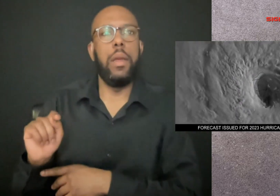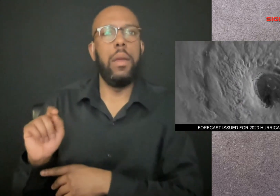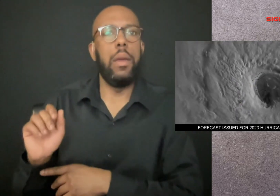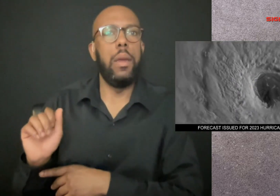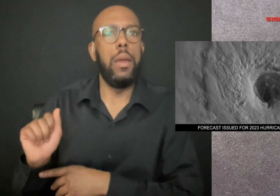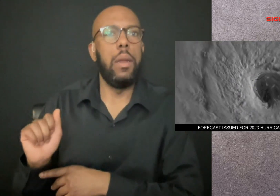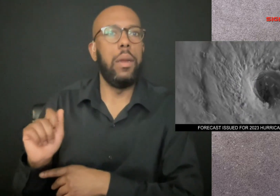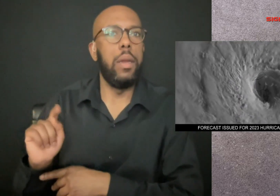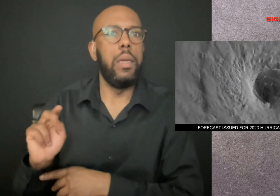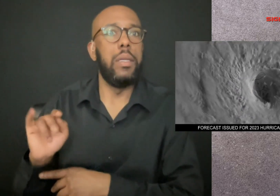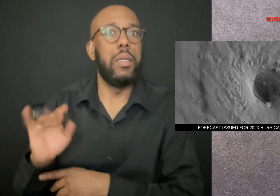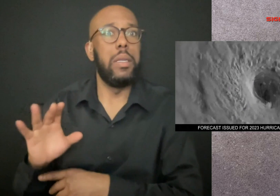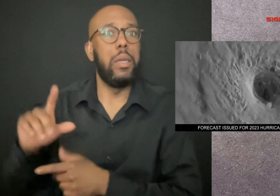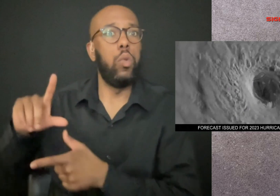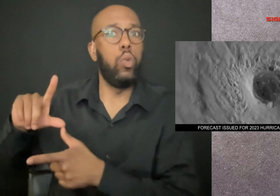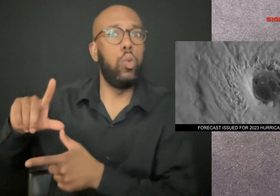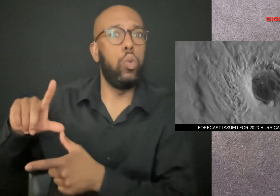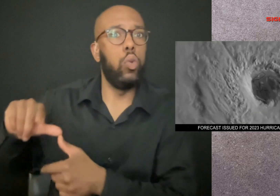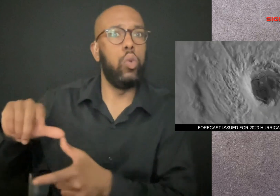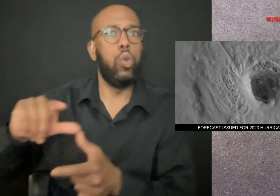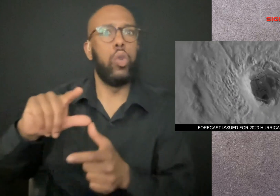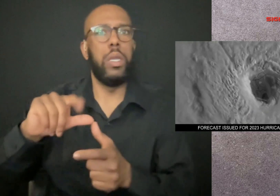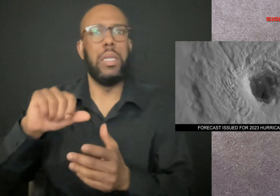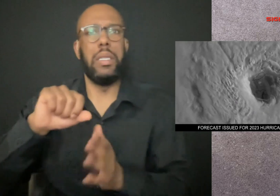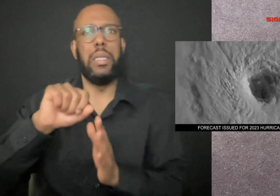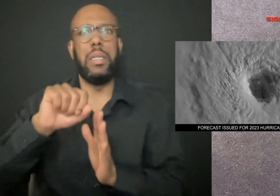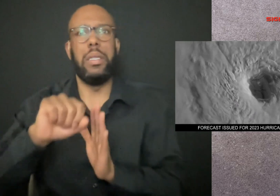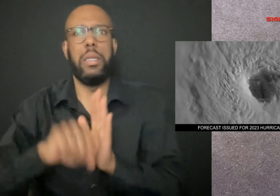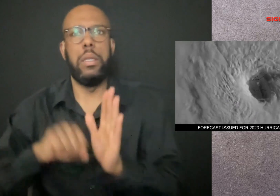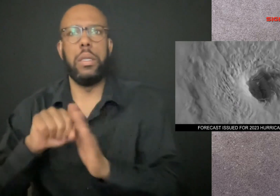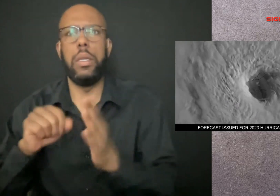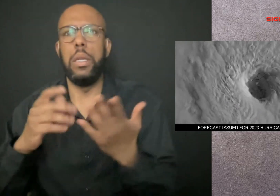they would try not to get emotional because it was a day of celebration